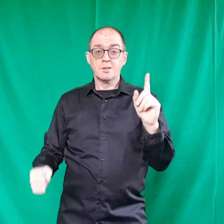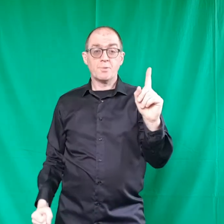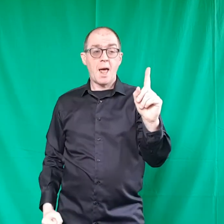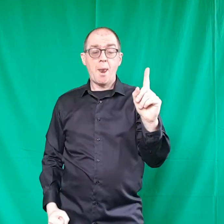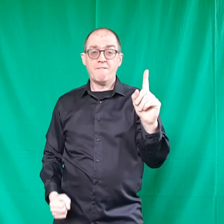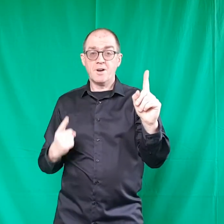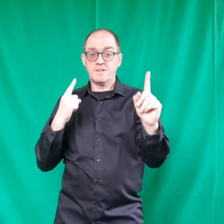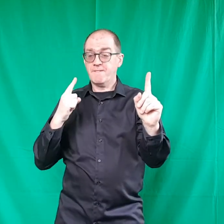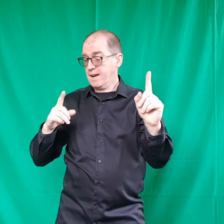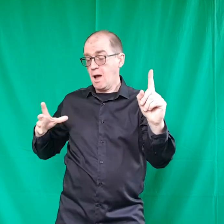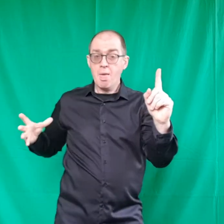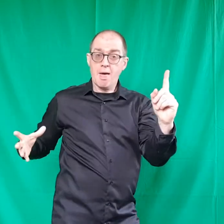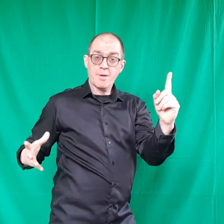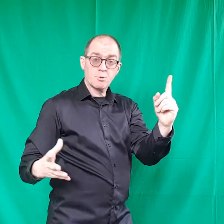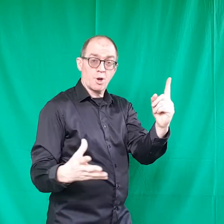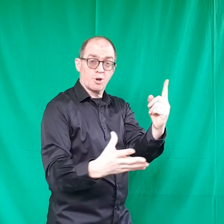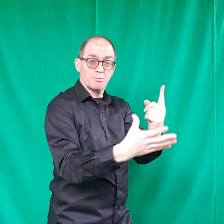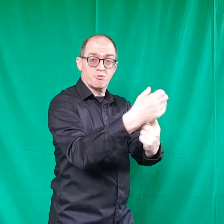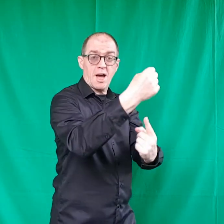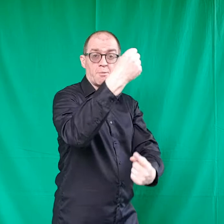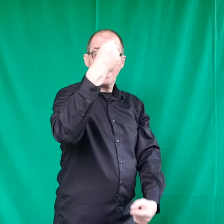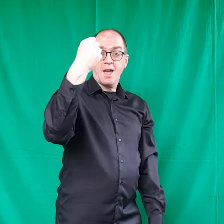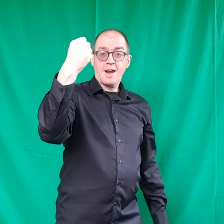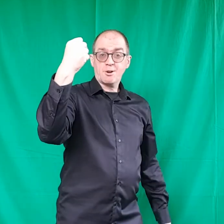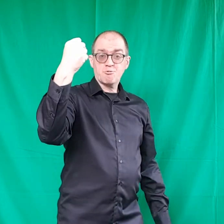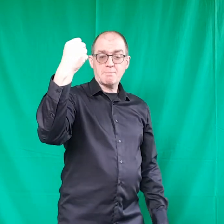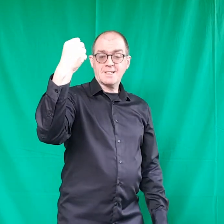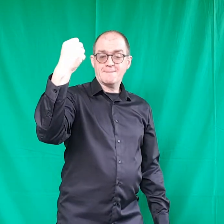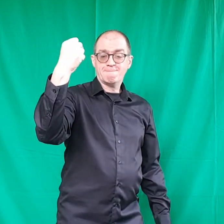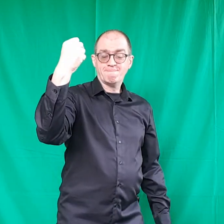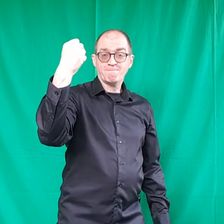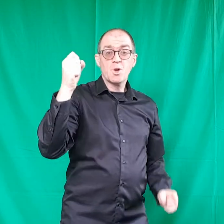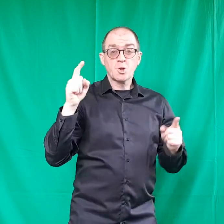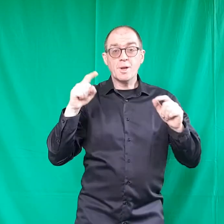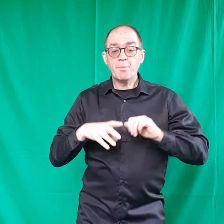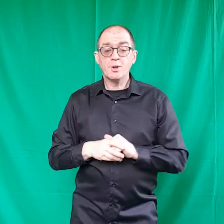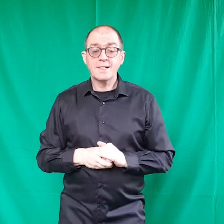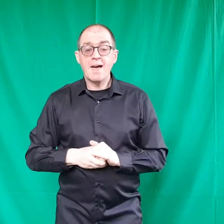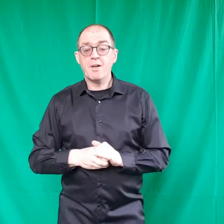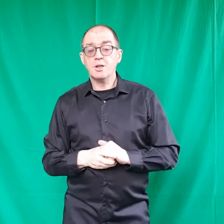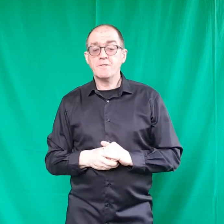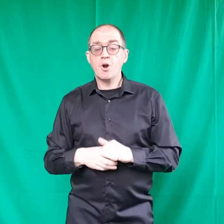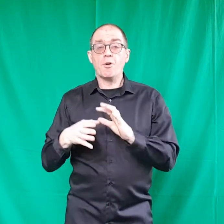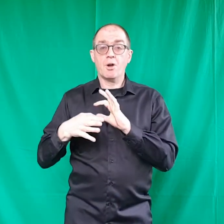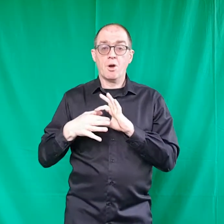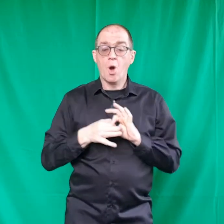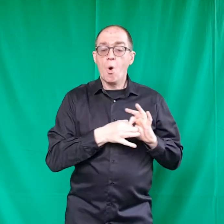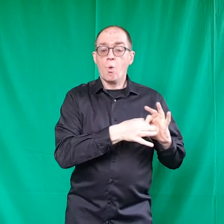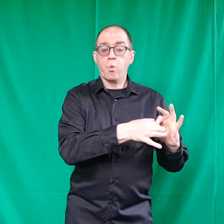So that left first finger, and this one comes round and it grabs it. So when you put it together, you've got: